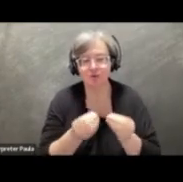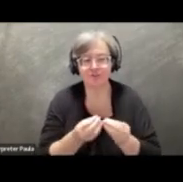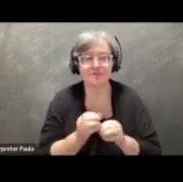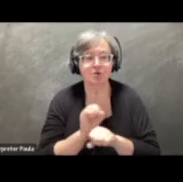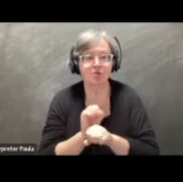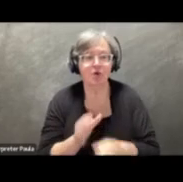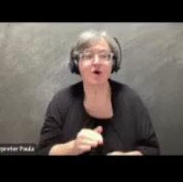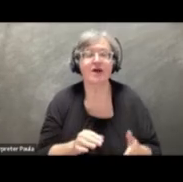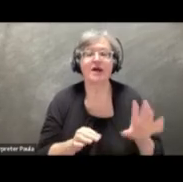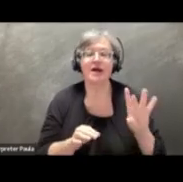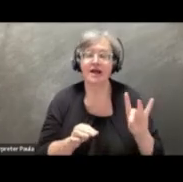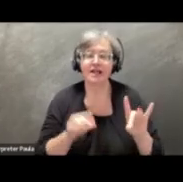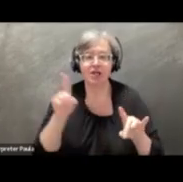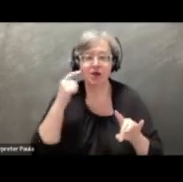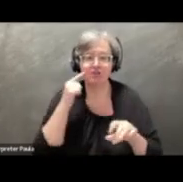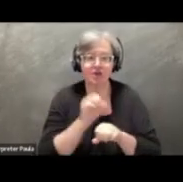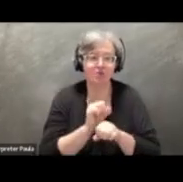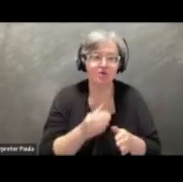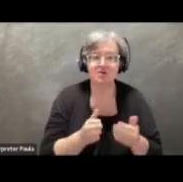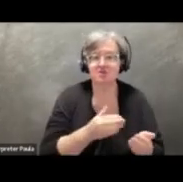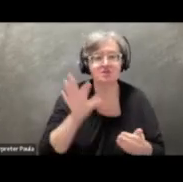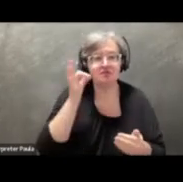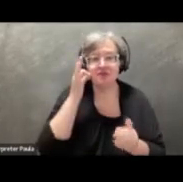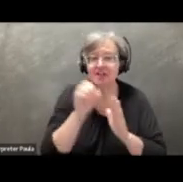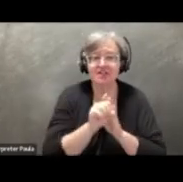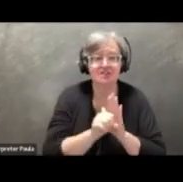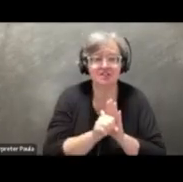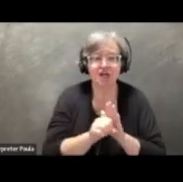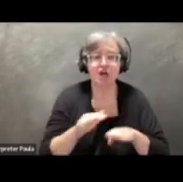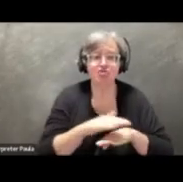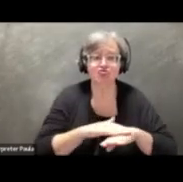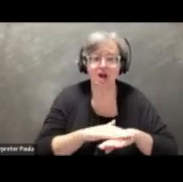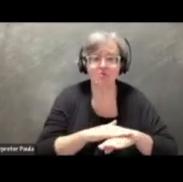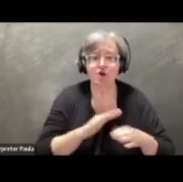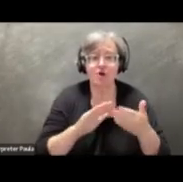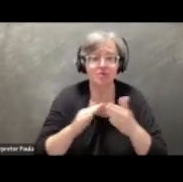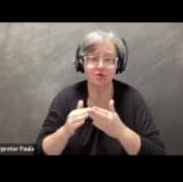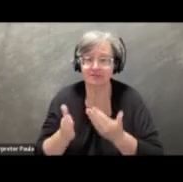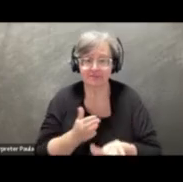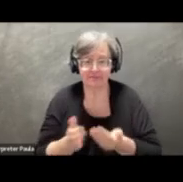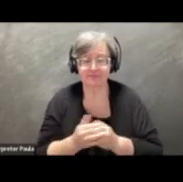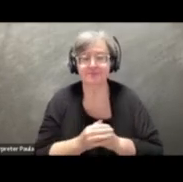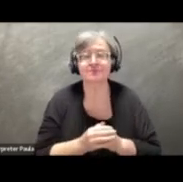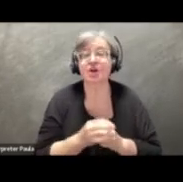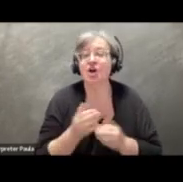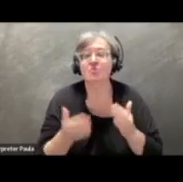is a government employee, whether that's federal, state, tribal or municipal. And you may have other identities and roles